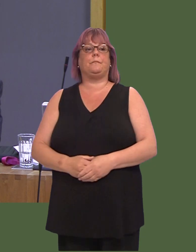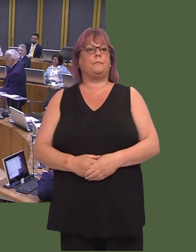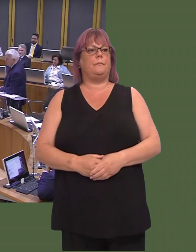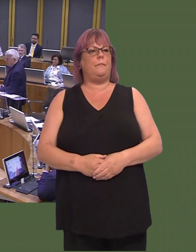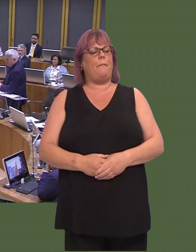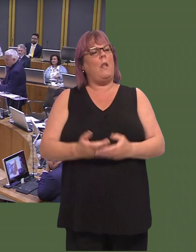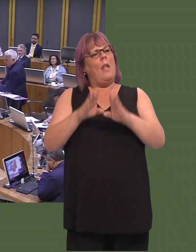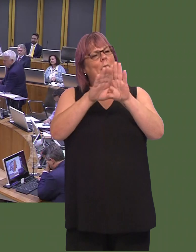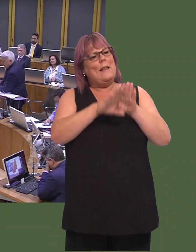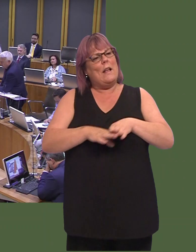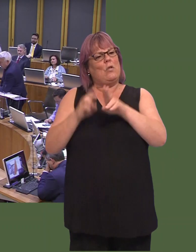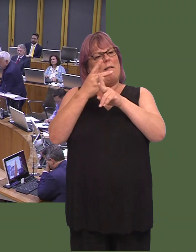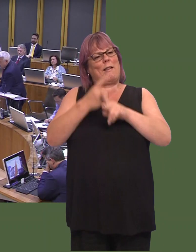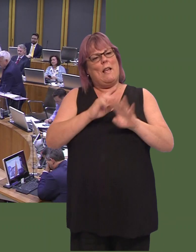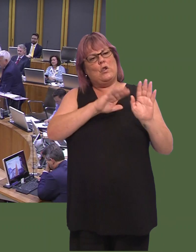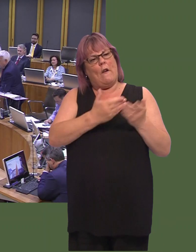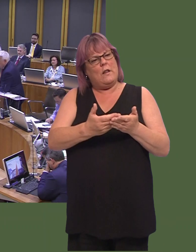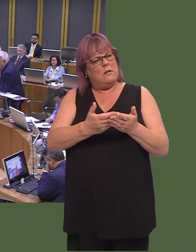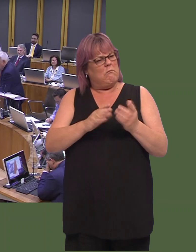Carwyn Jones AM: Well, it's not clear what a national care service would do.